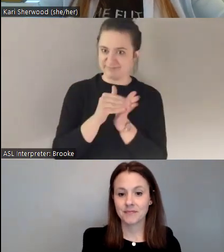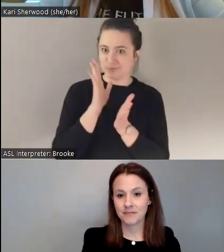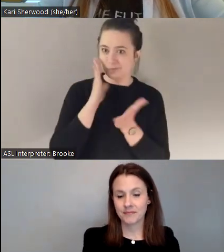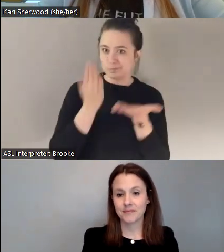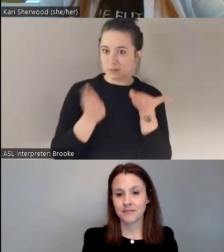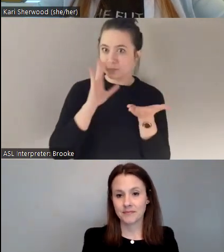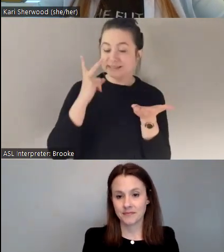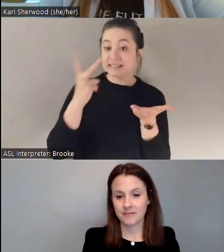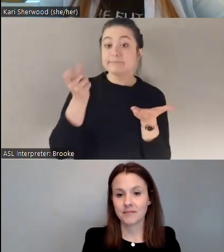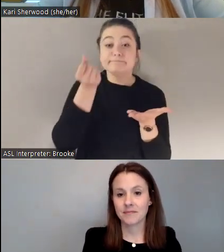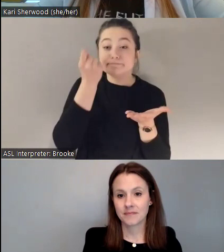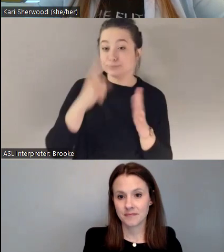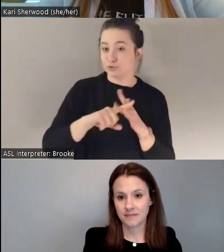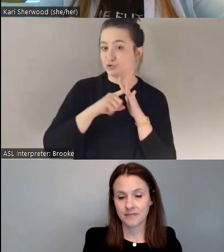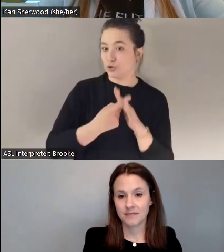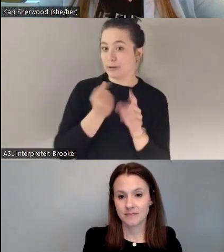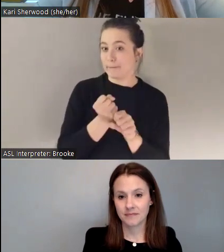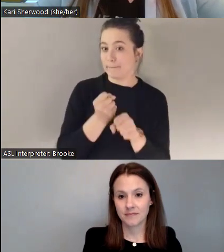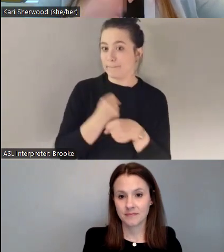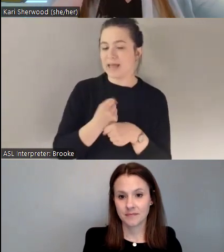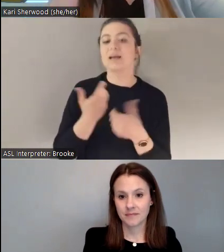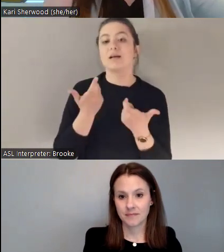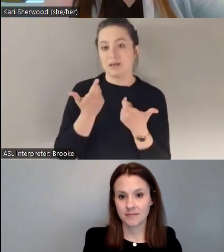to make the noise cancelling headphones that actually